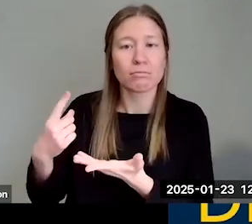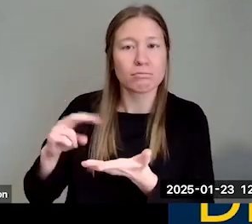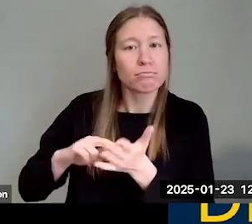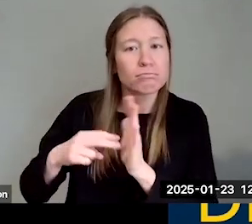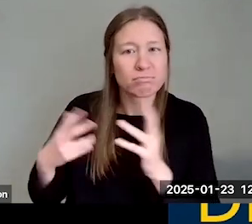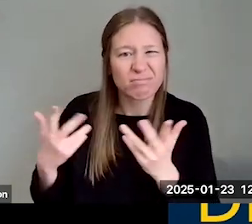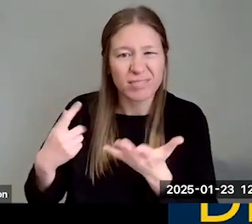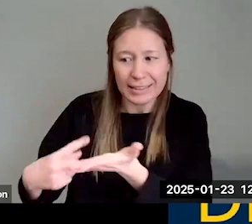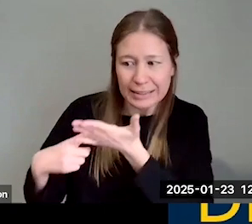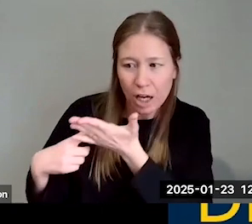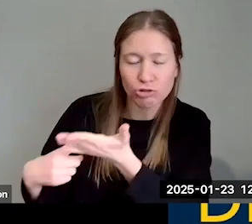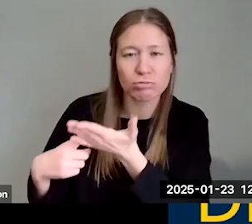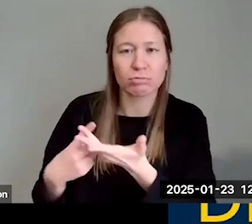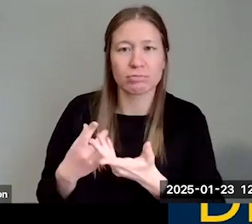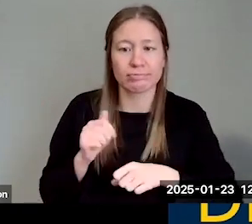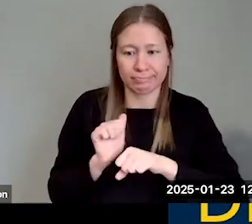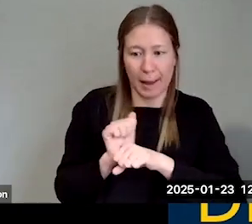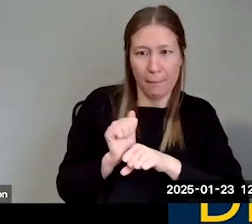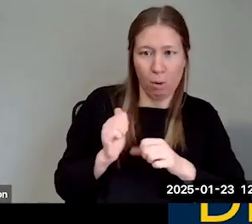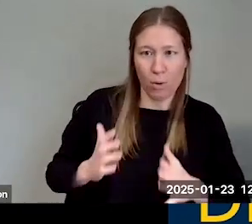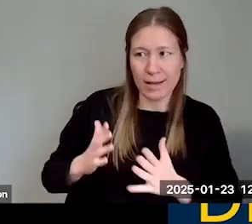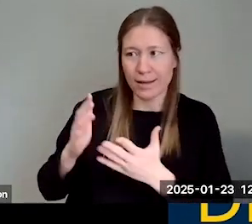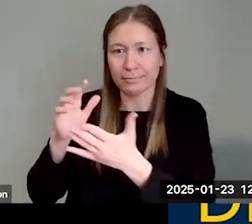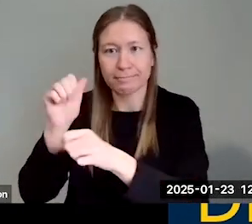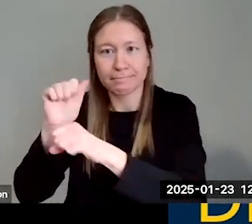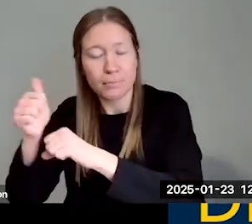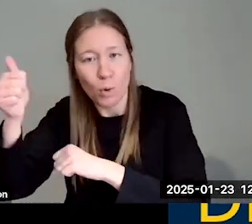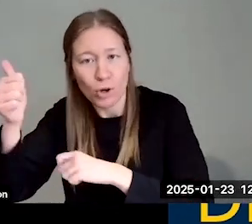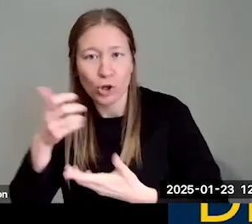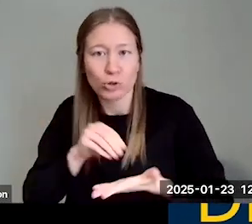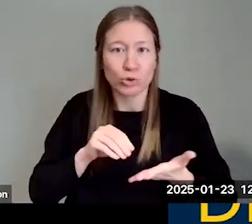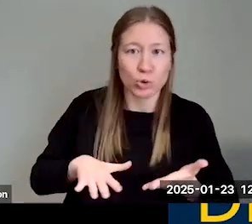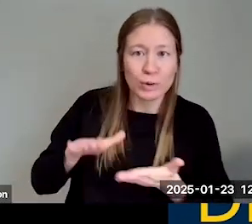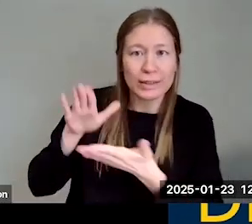and student and their employer or school, which can be through a designated office,